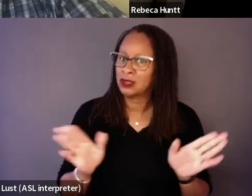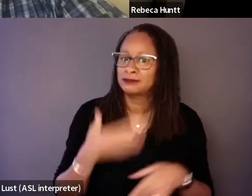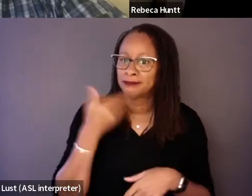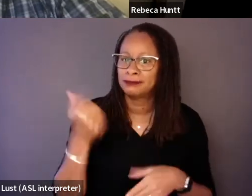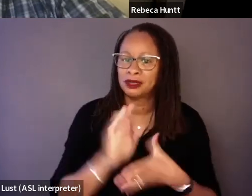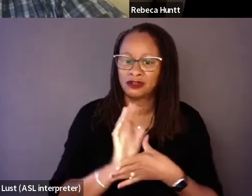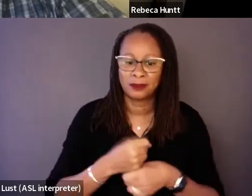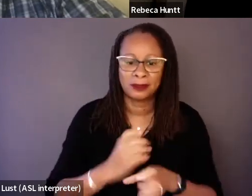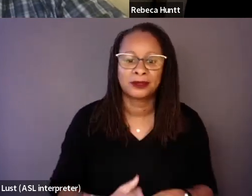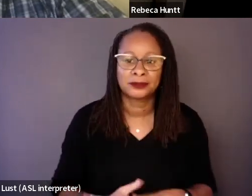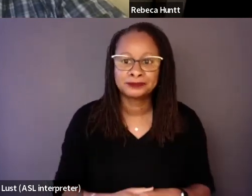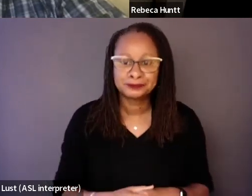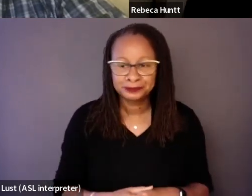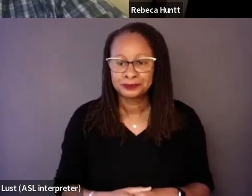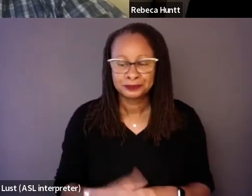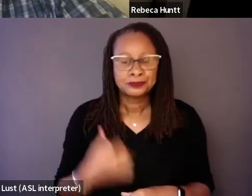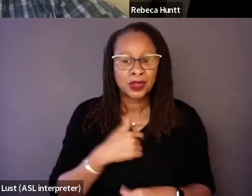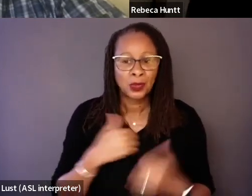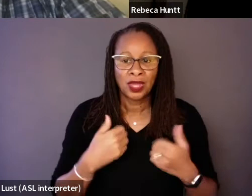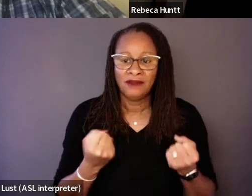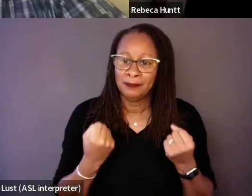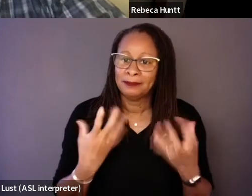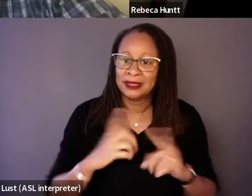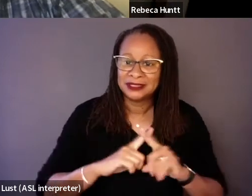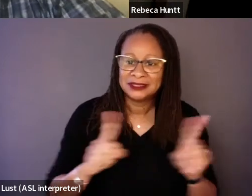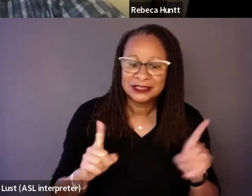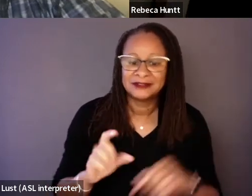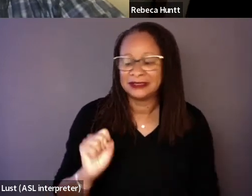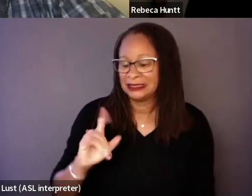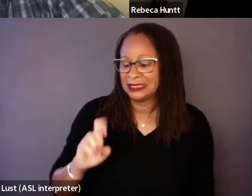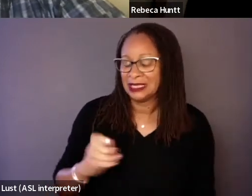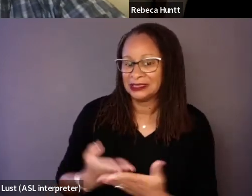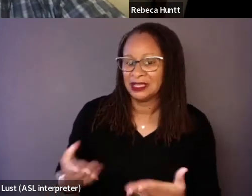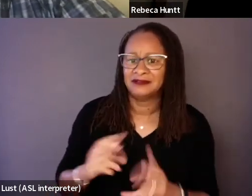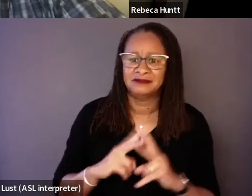We have so many different sides to us as human beings. Like we're so complex.